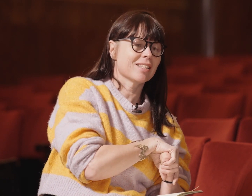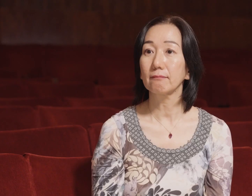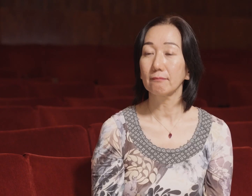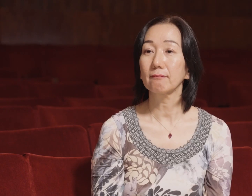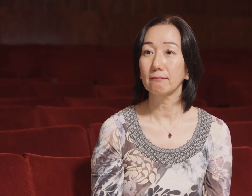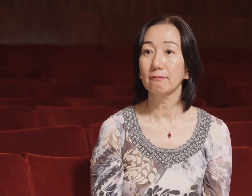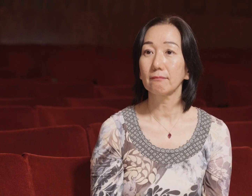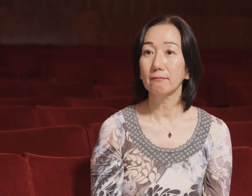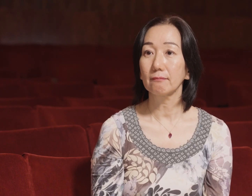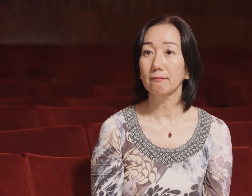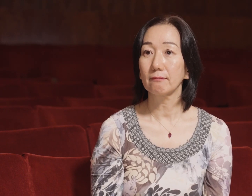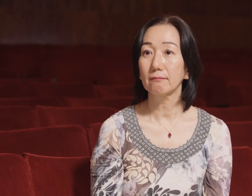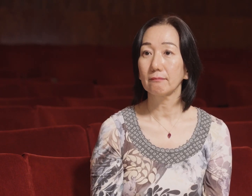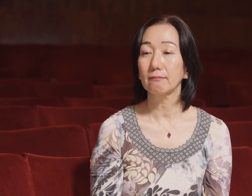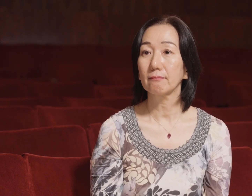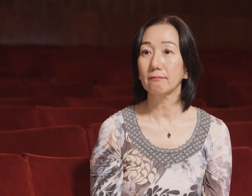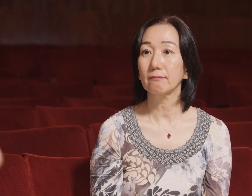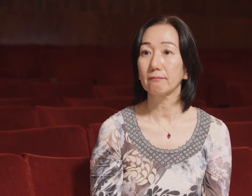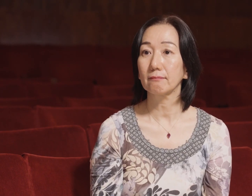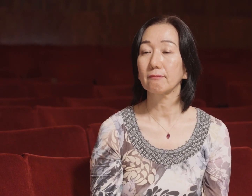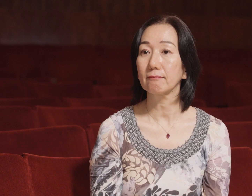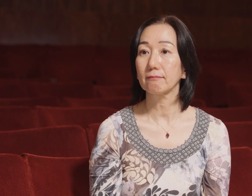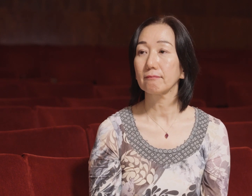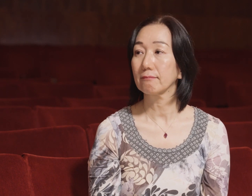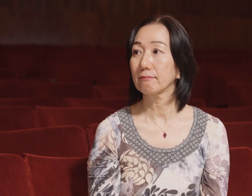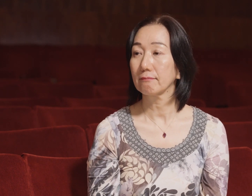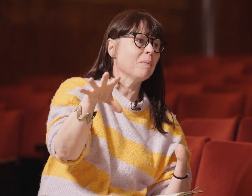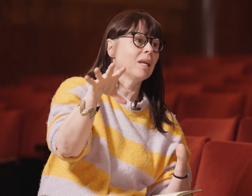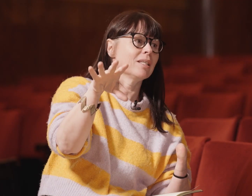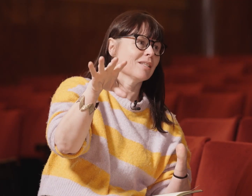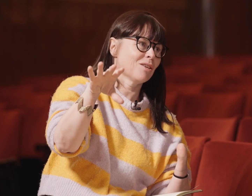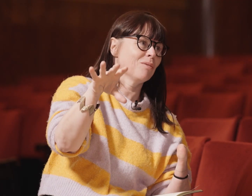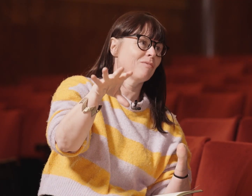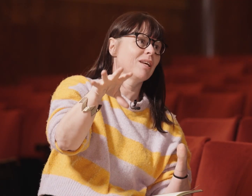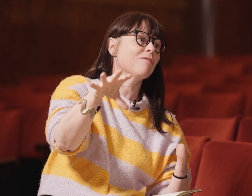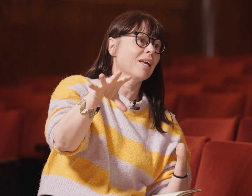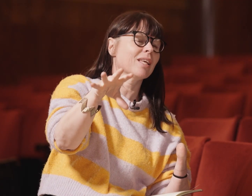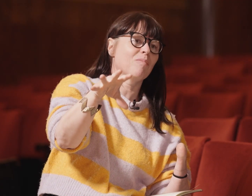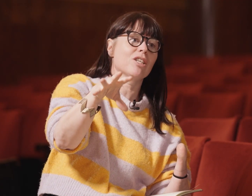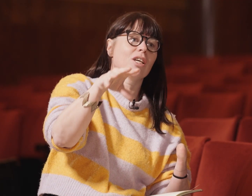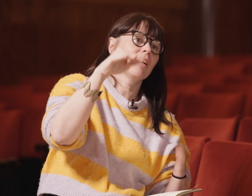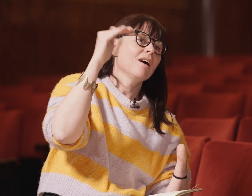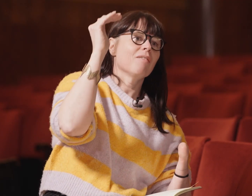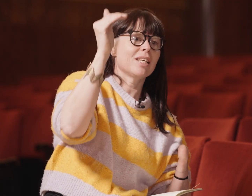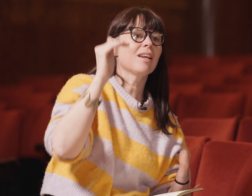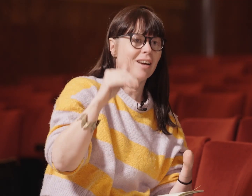Listening and including everyone. But by the Thursday of the second week, we might be grumpy leaders who are really feeling the pressure of a deadline